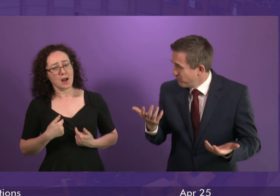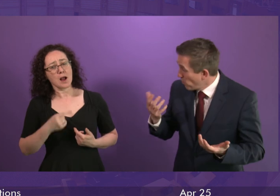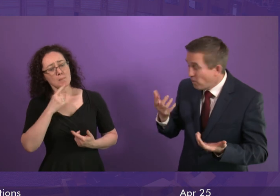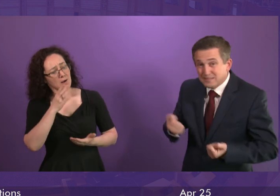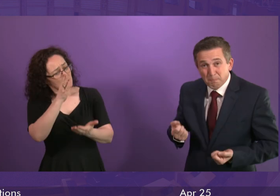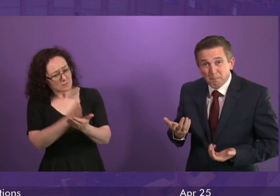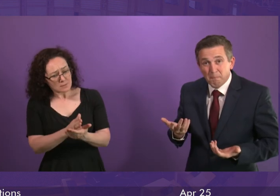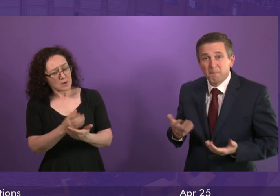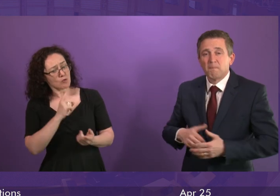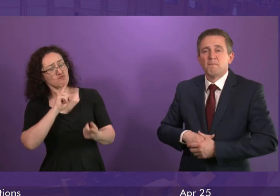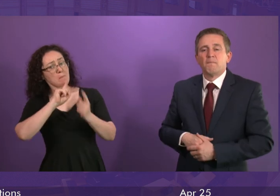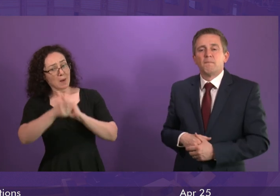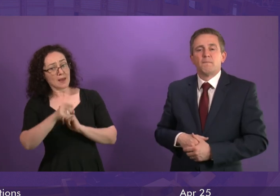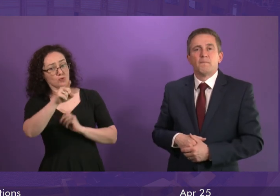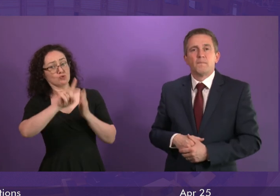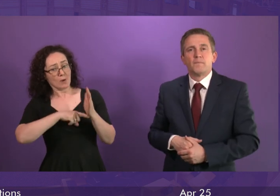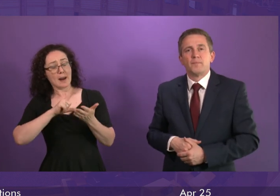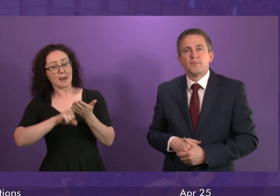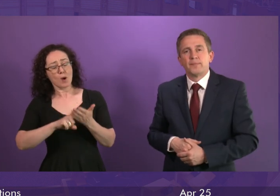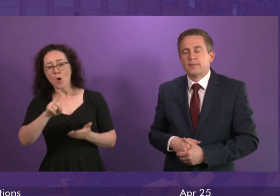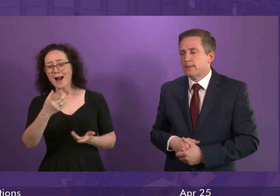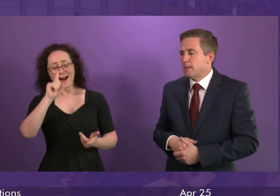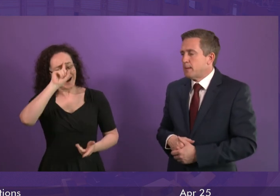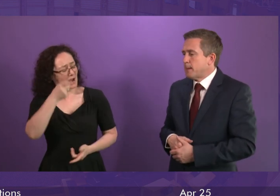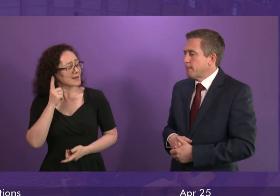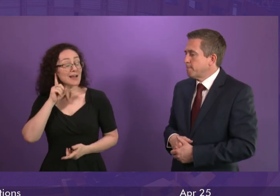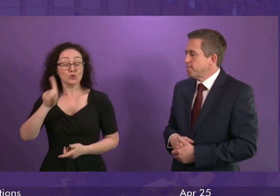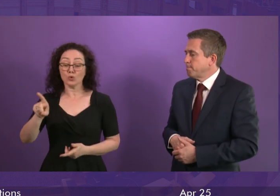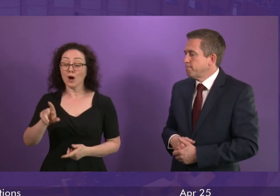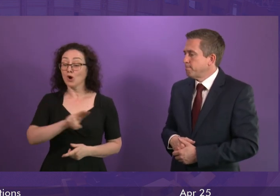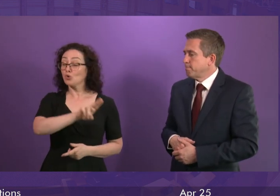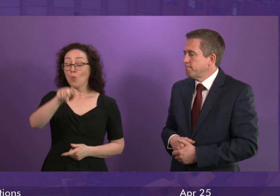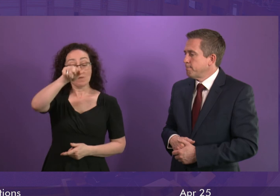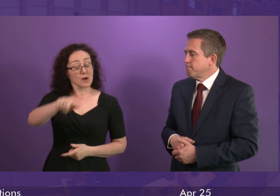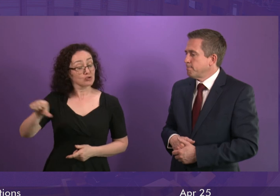all seriousness to Johann Lamont that what I will not ignore—what nobody should ignore—are